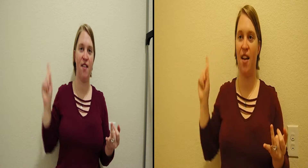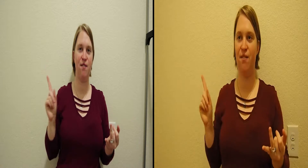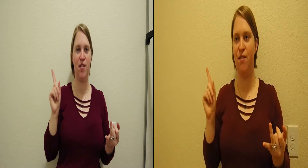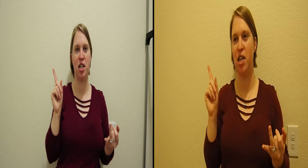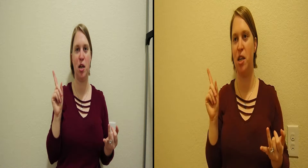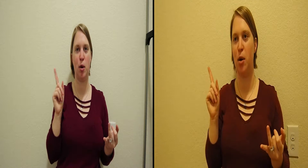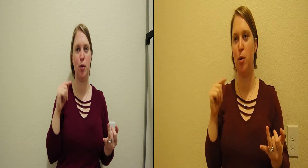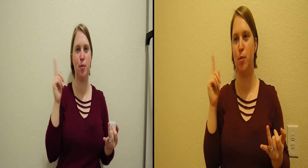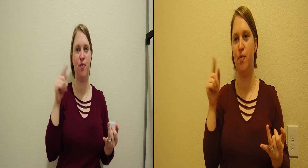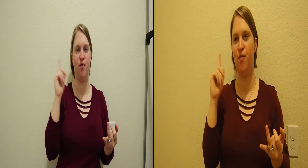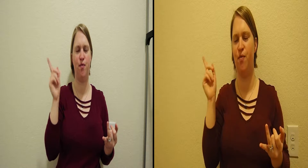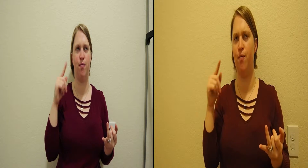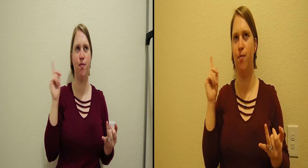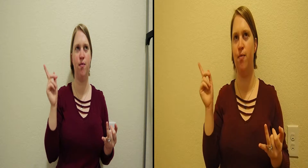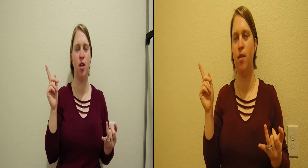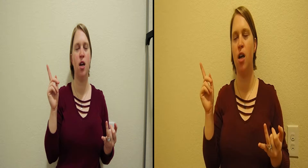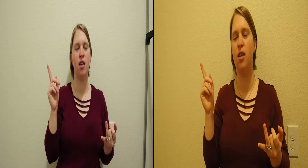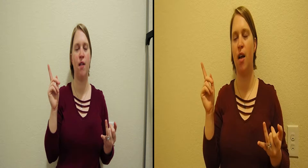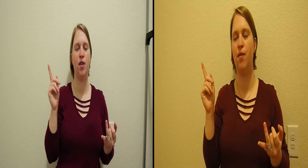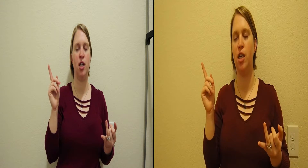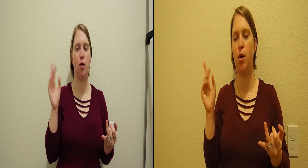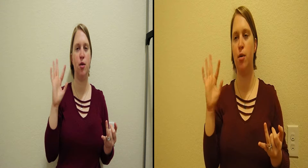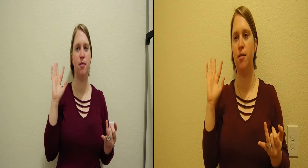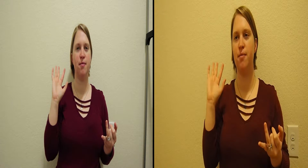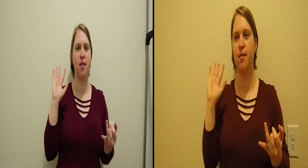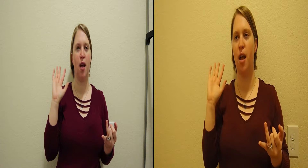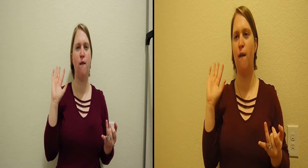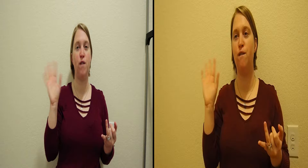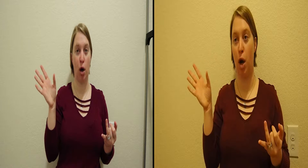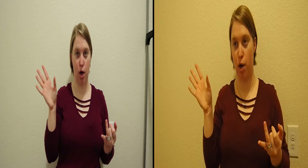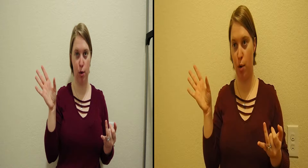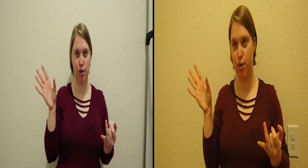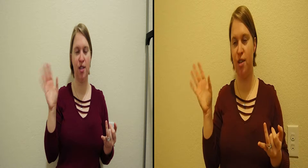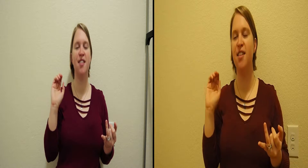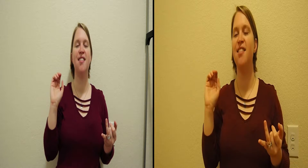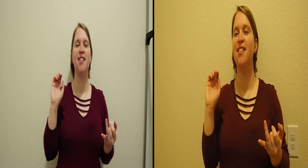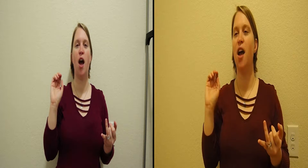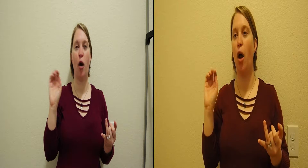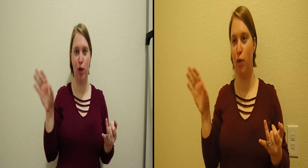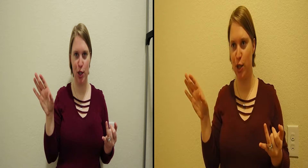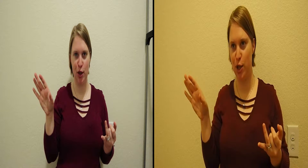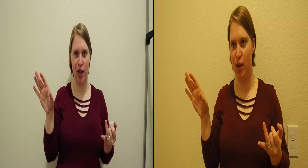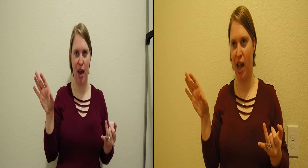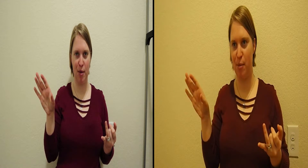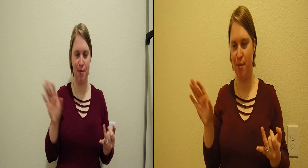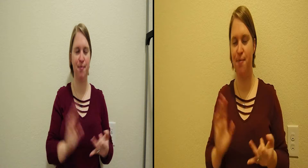video, not video, photos of this new camera